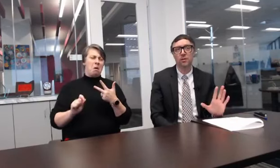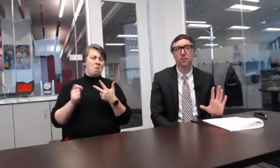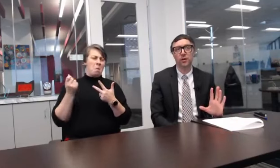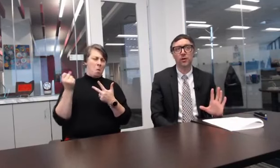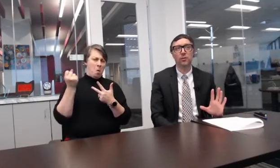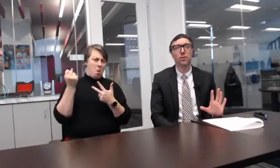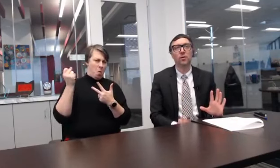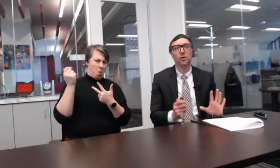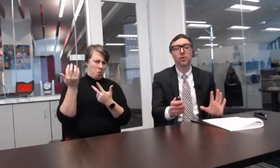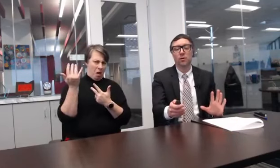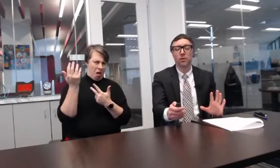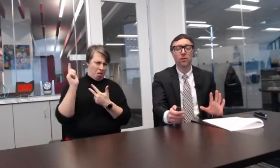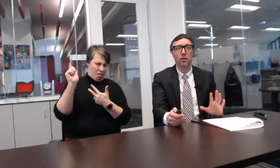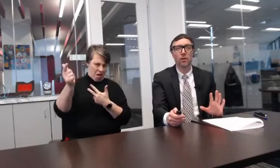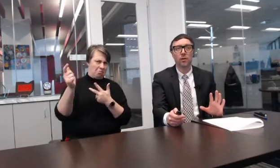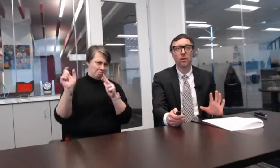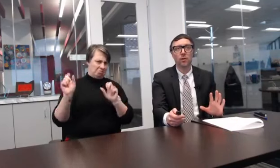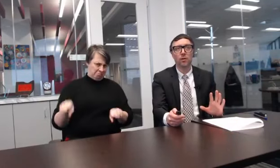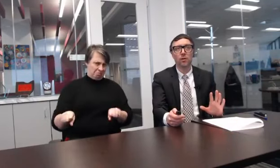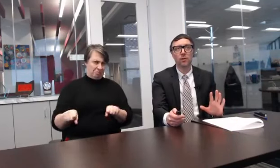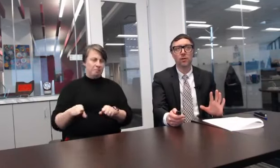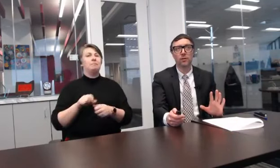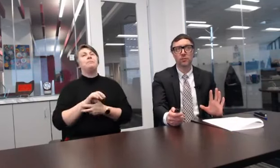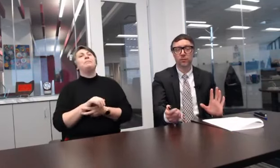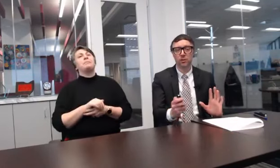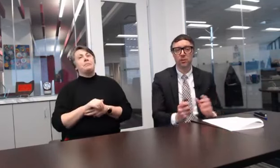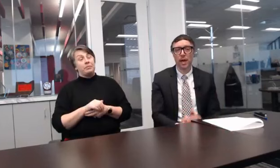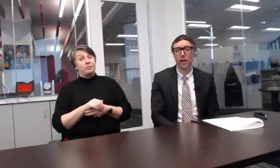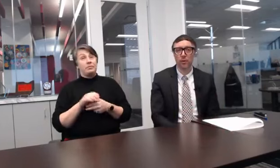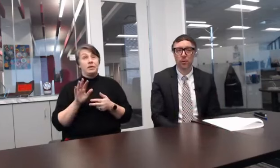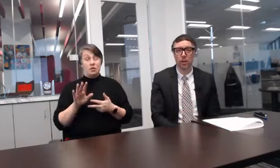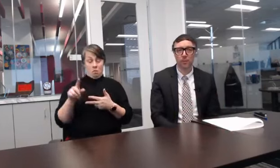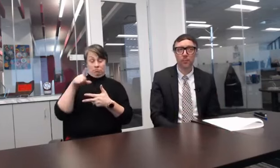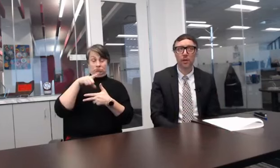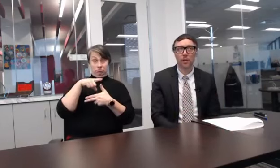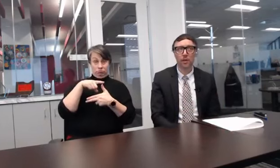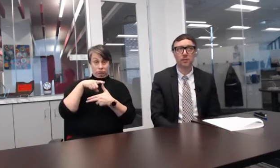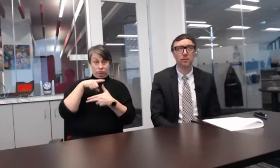So this first category is called Immediate Need.